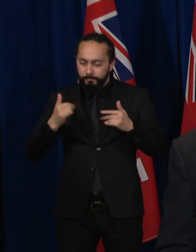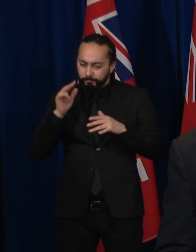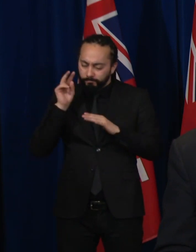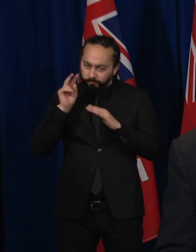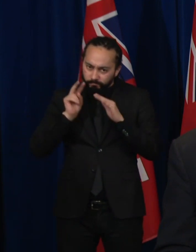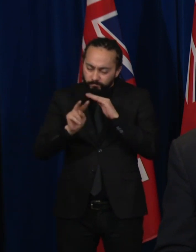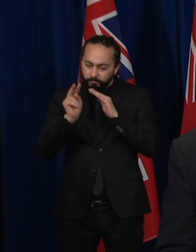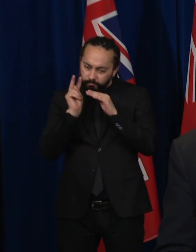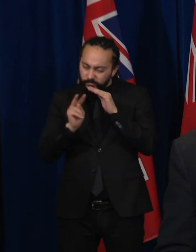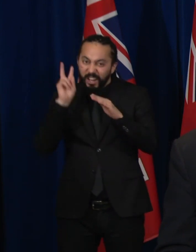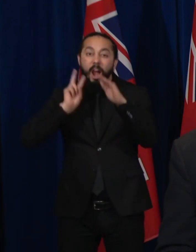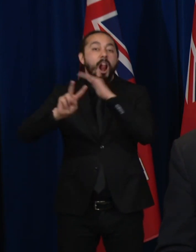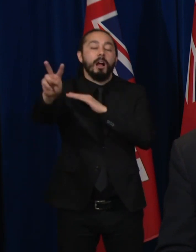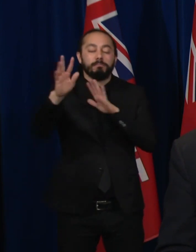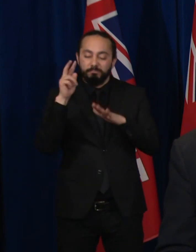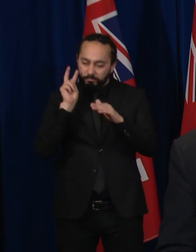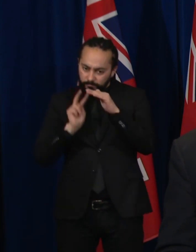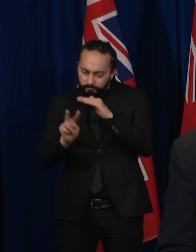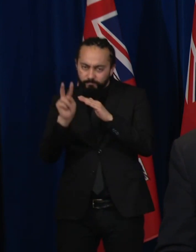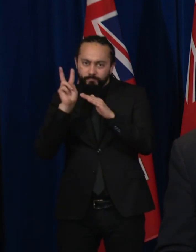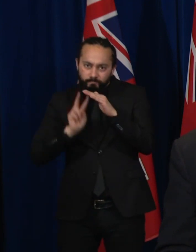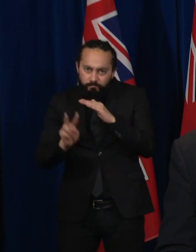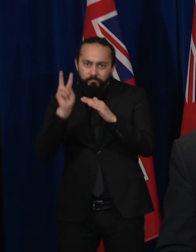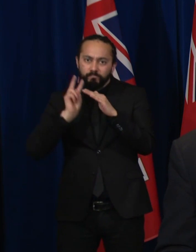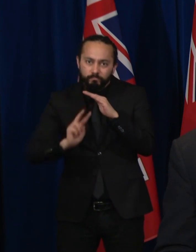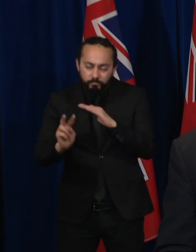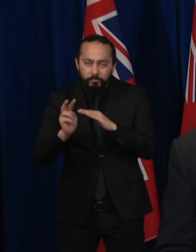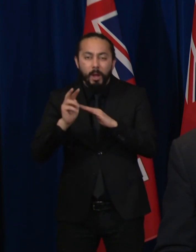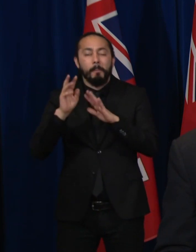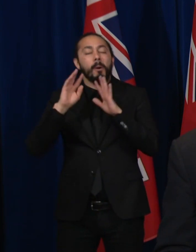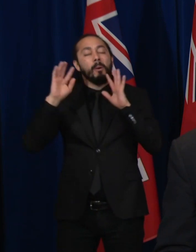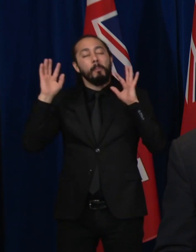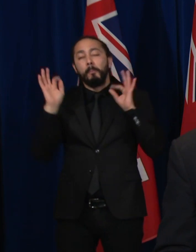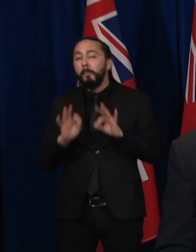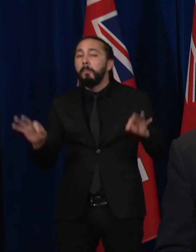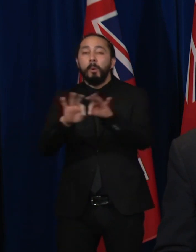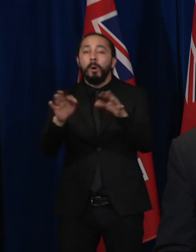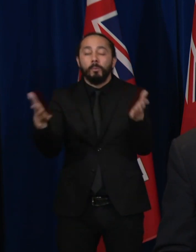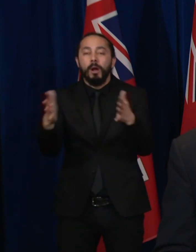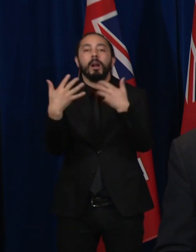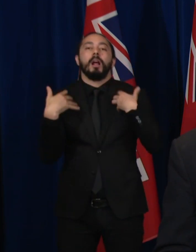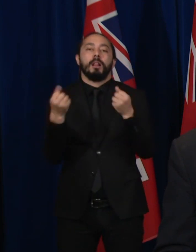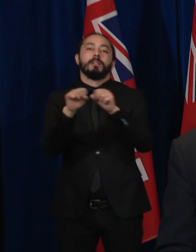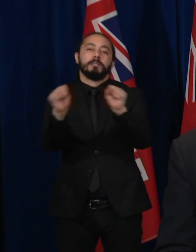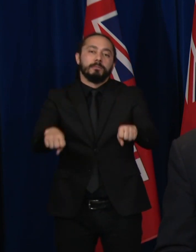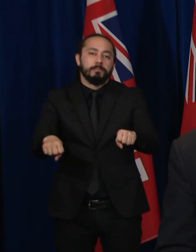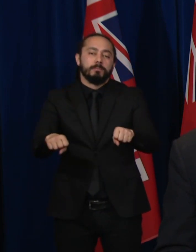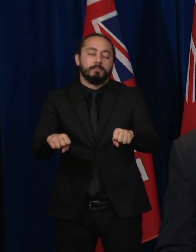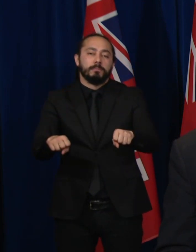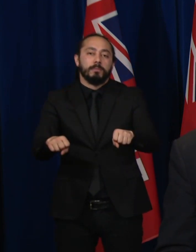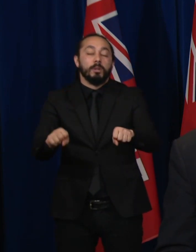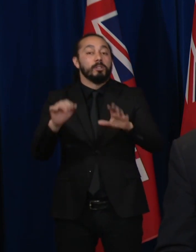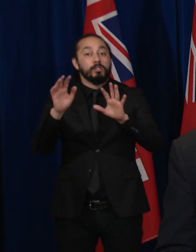back to the first point of the health care system, because under underlying it all is making sure we're all individually doing the right things,